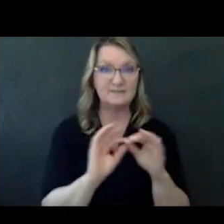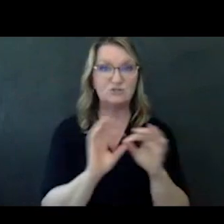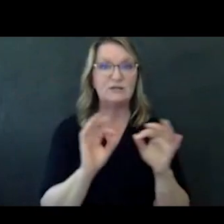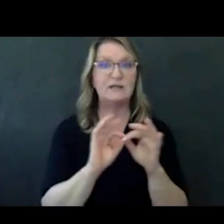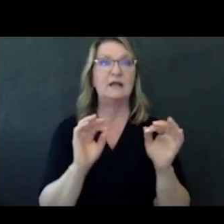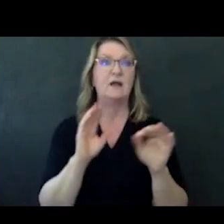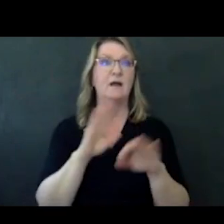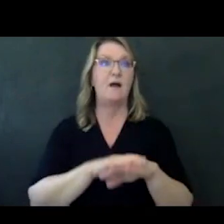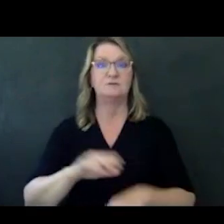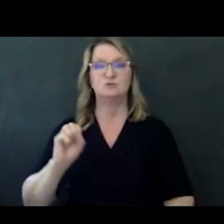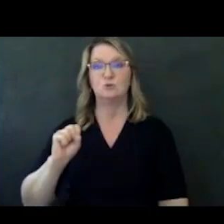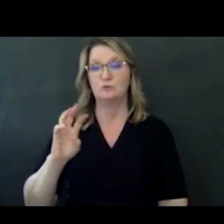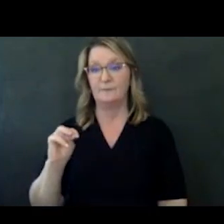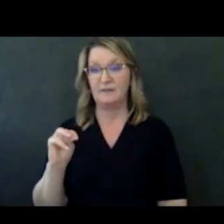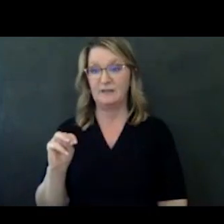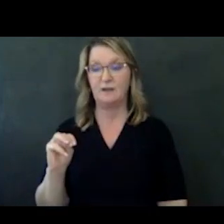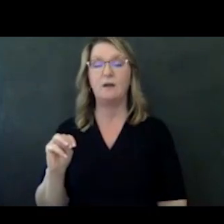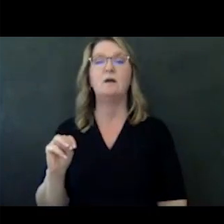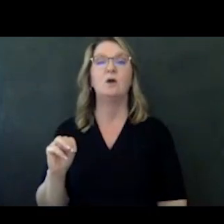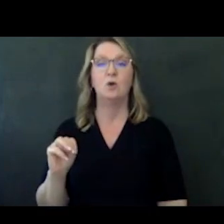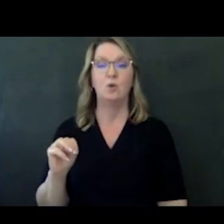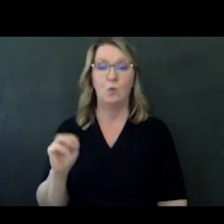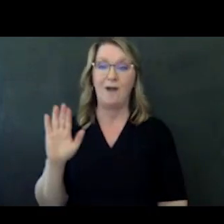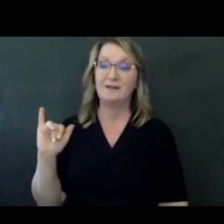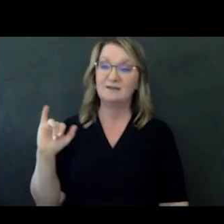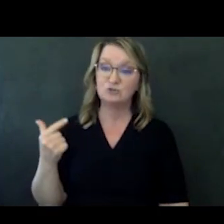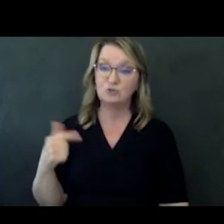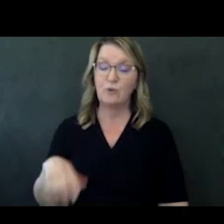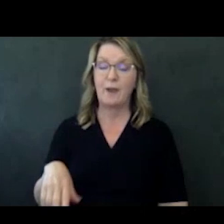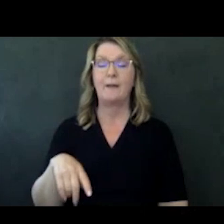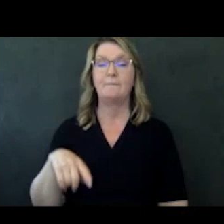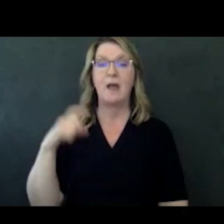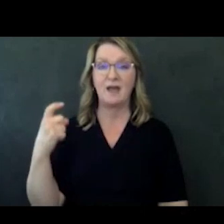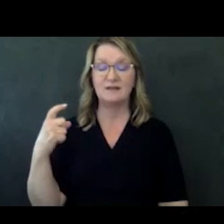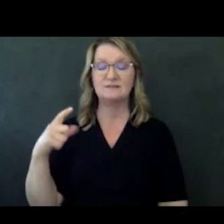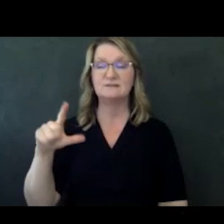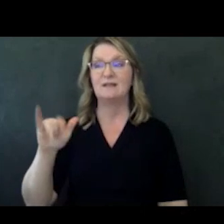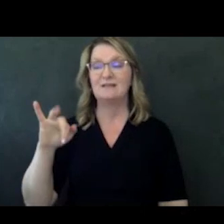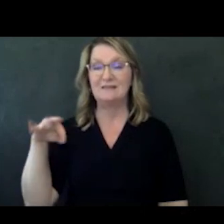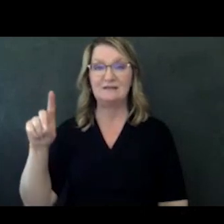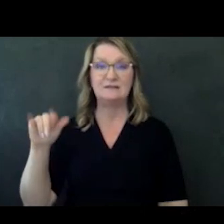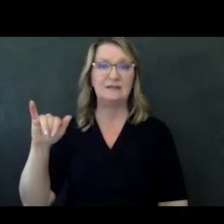media outlets. We're present on Instagram, X, and LinkedIn. It's helpful to have someone who